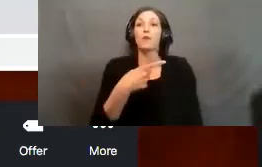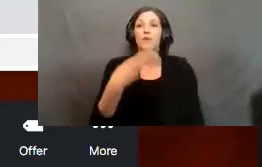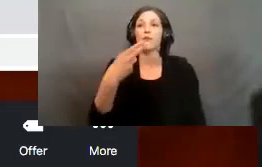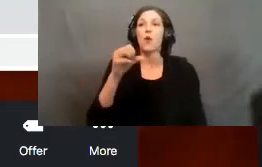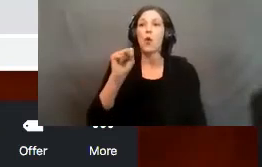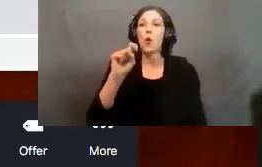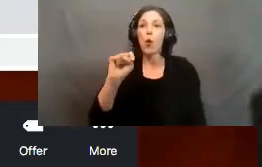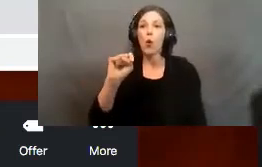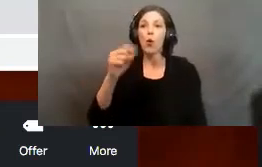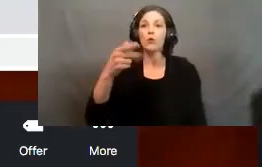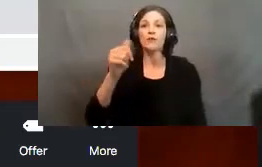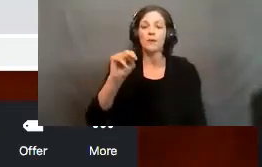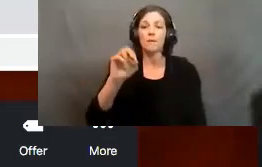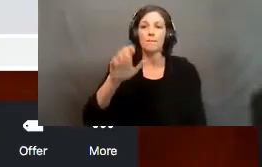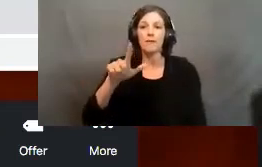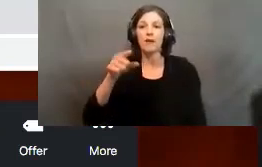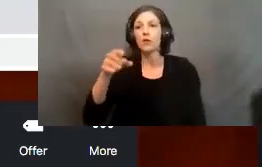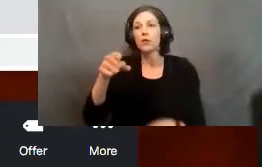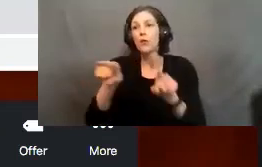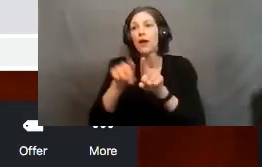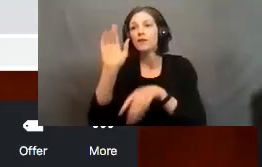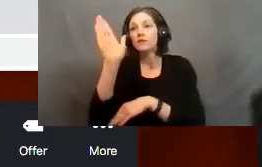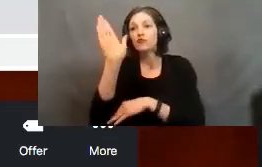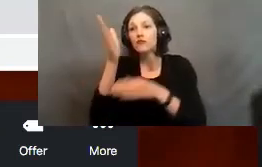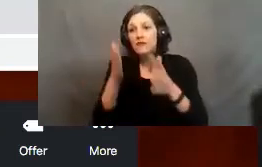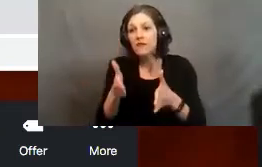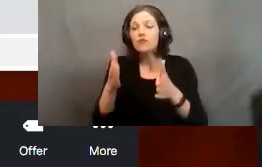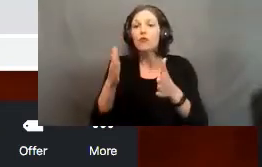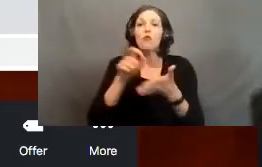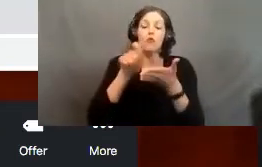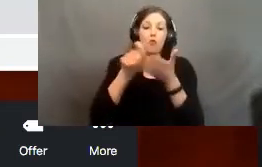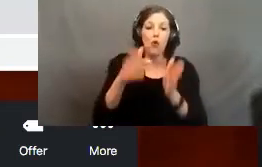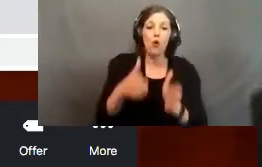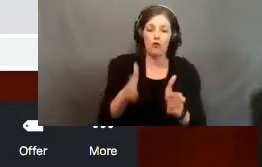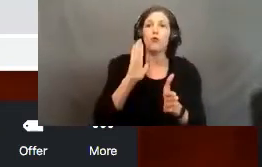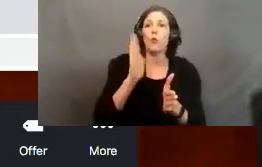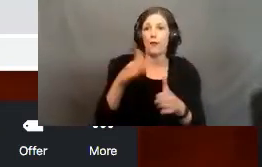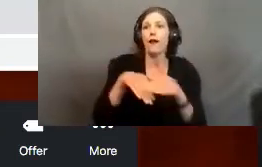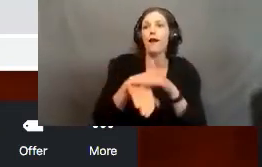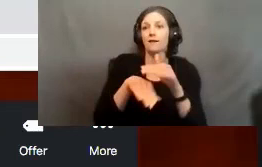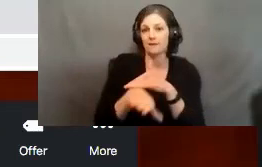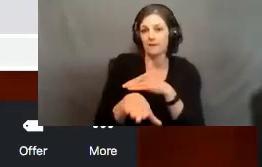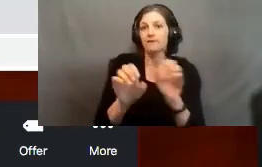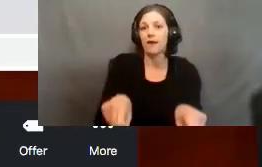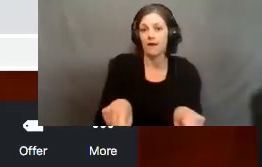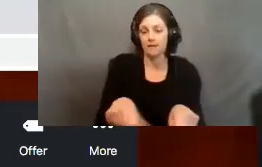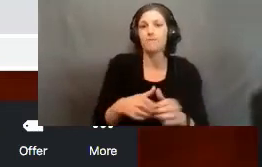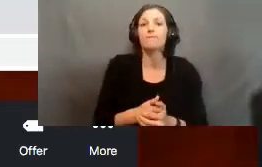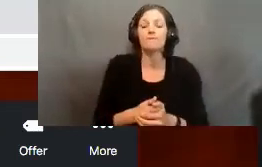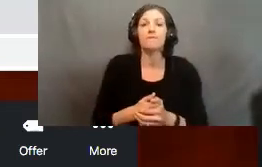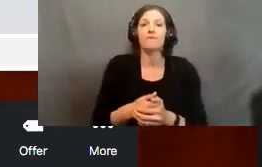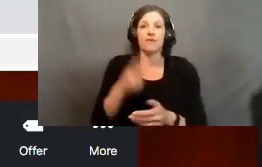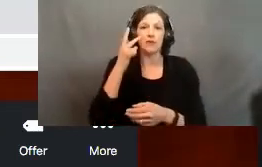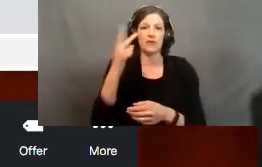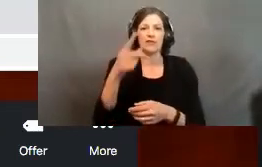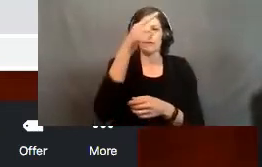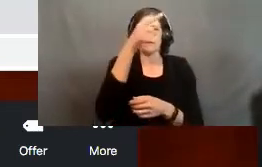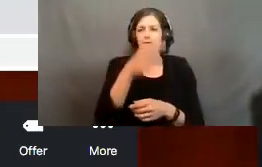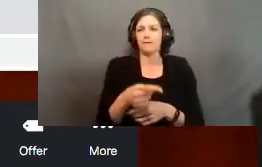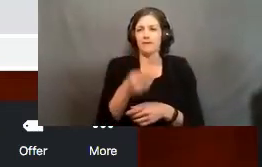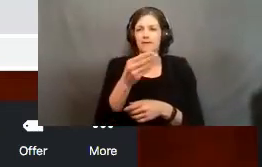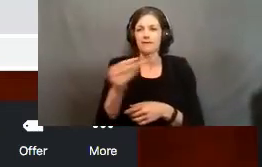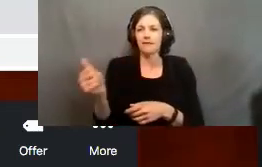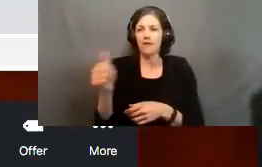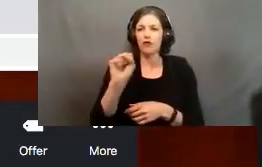a presenter of access to. 12:36:39 So if you do not want